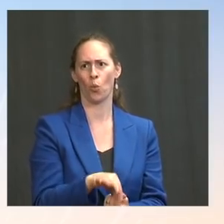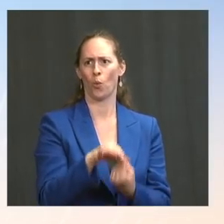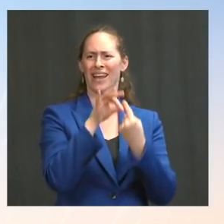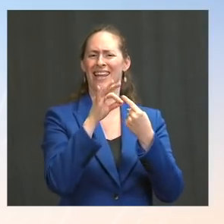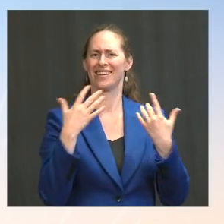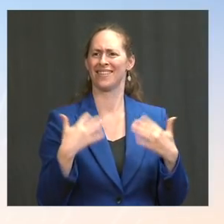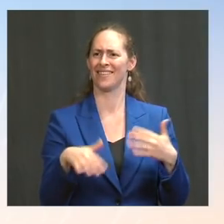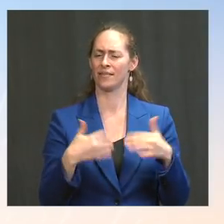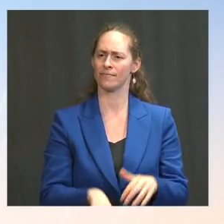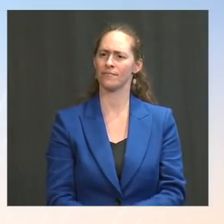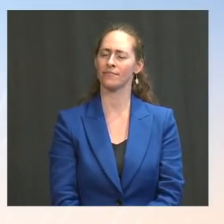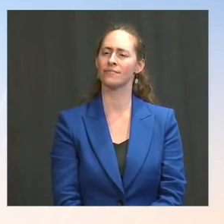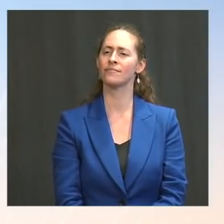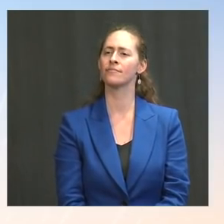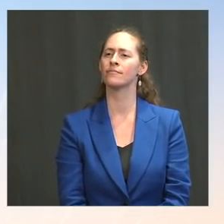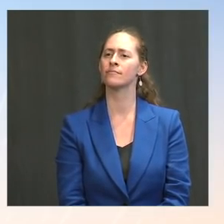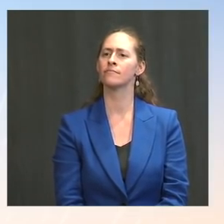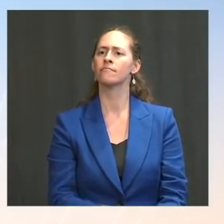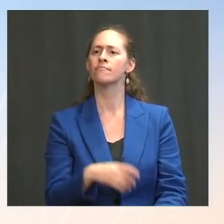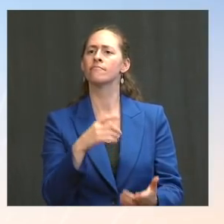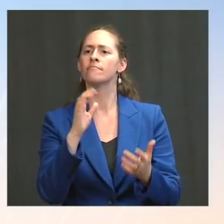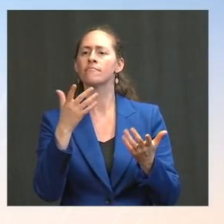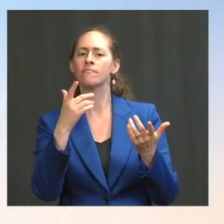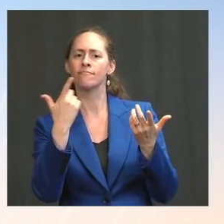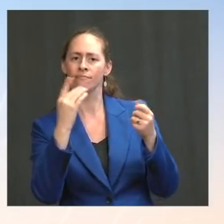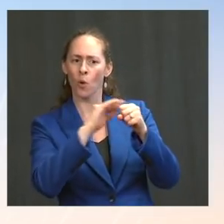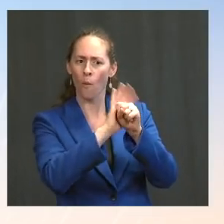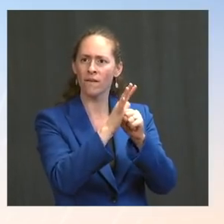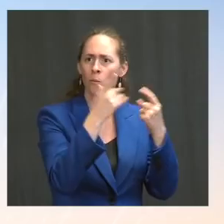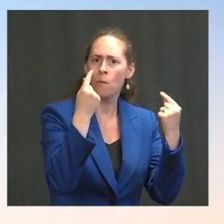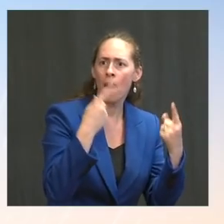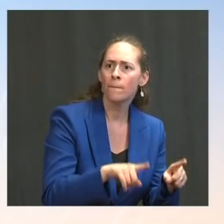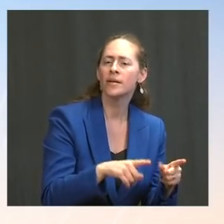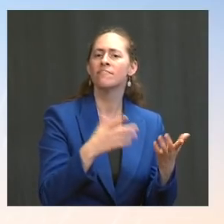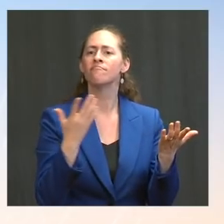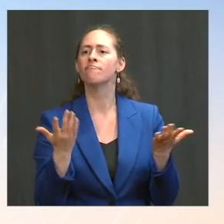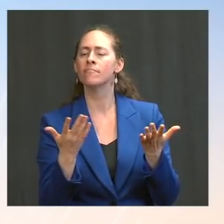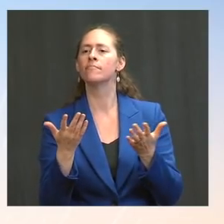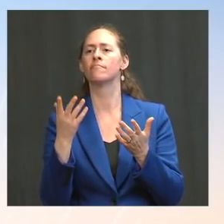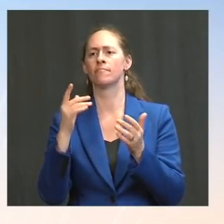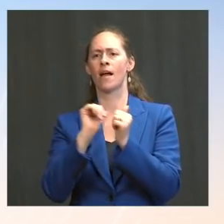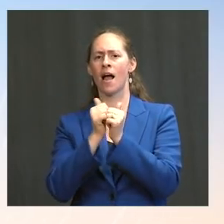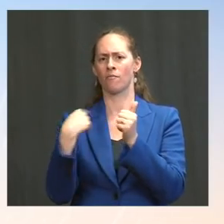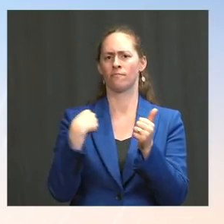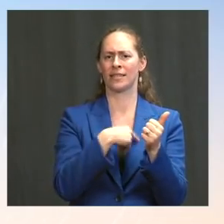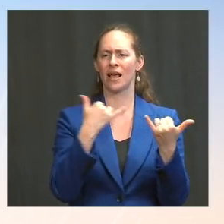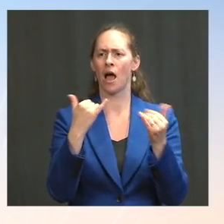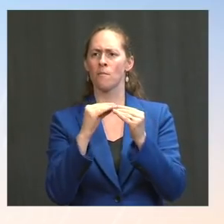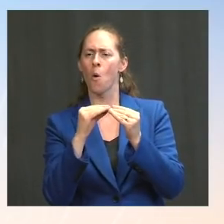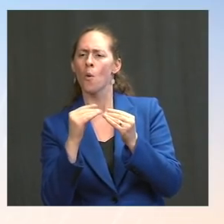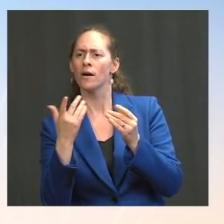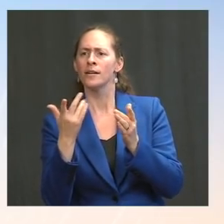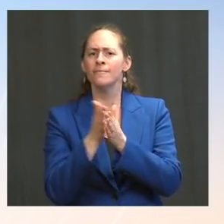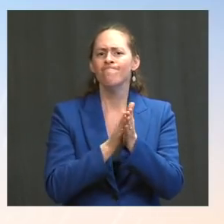to this pandemic crisis. The United States stepping in and having a more aggressive fiscal response than almost any country in the world.